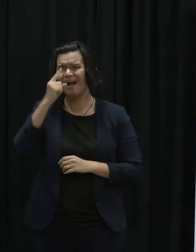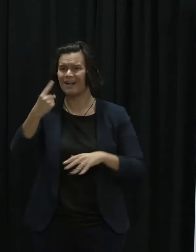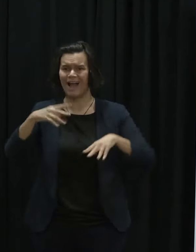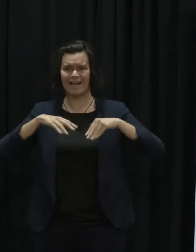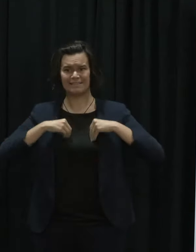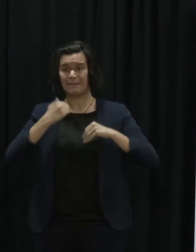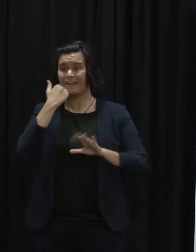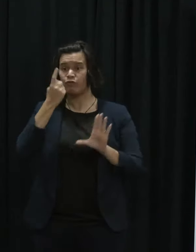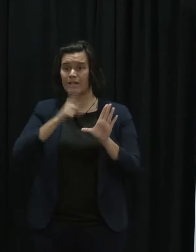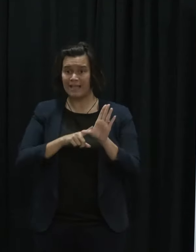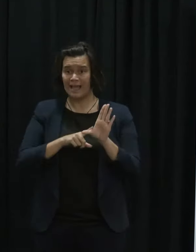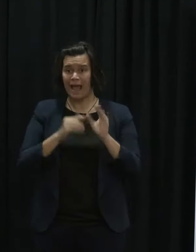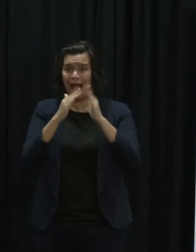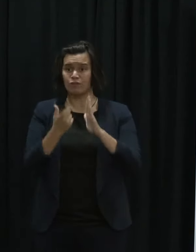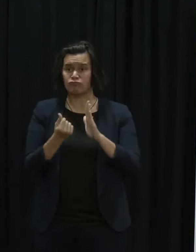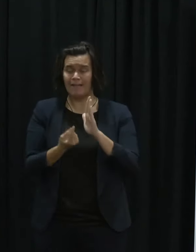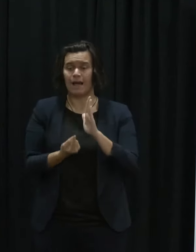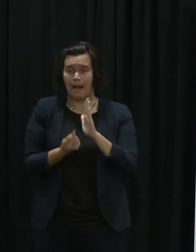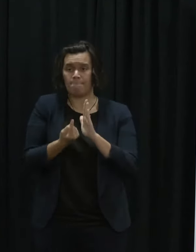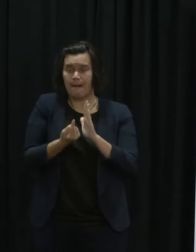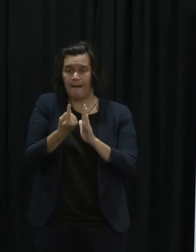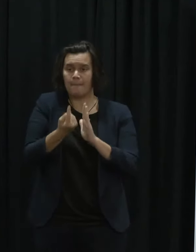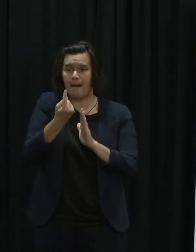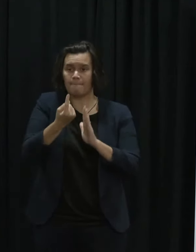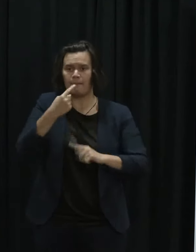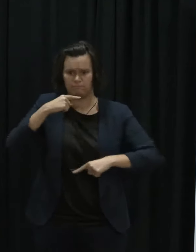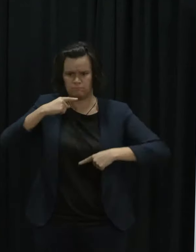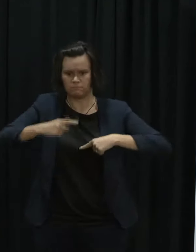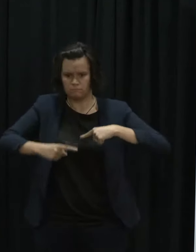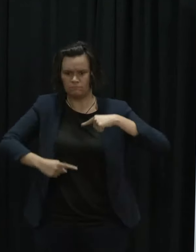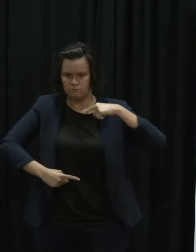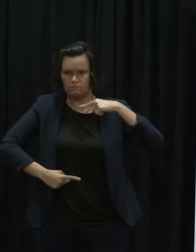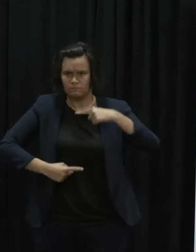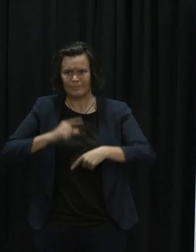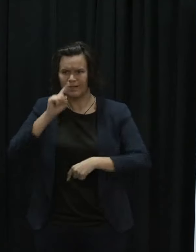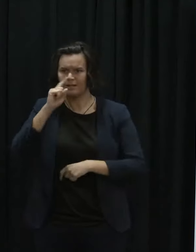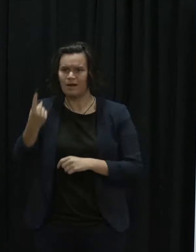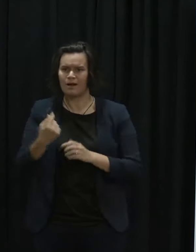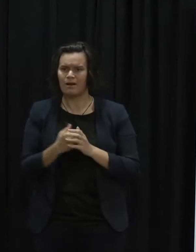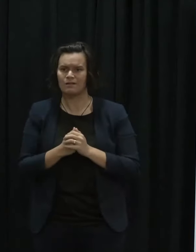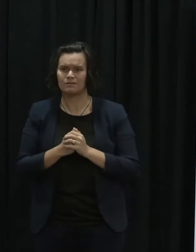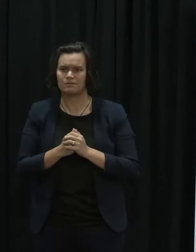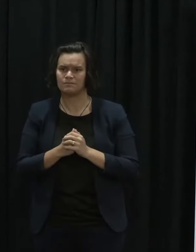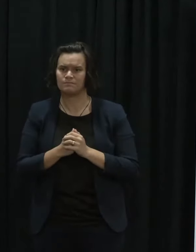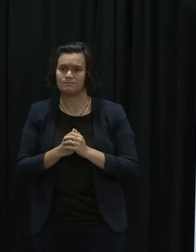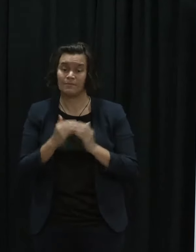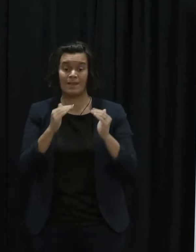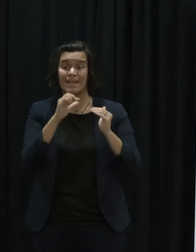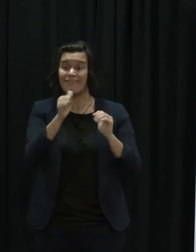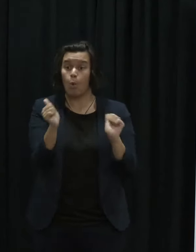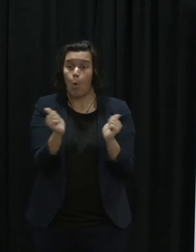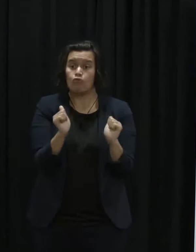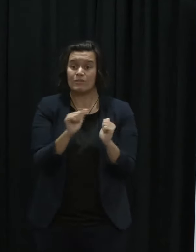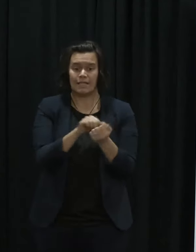asset most people are in. But we cannot afford to continue to see year on year